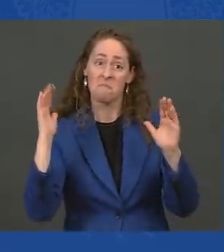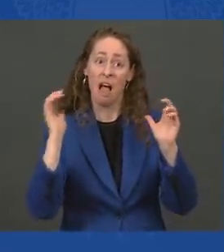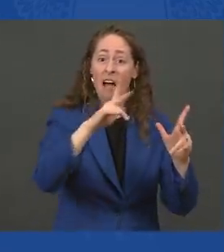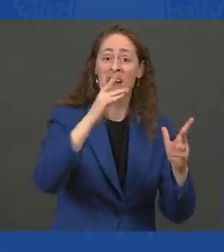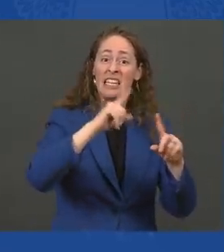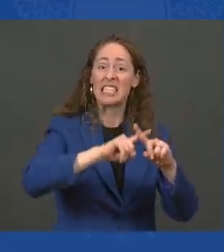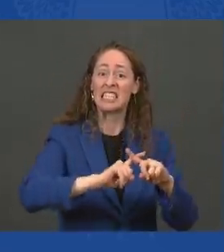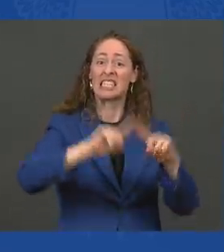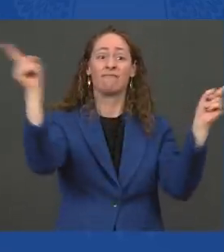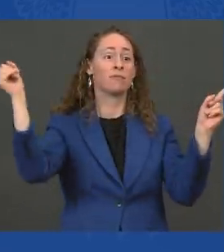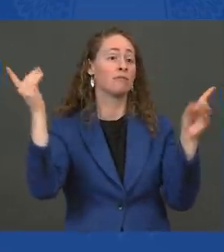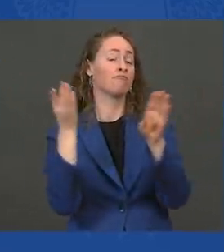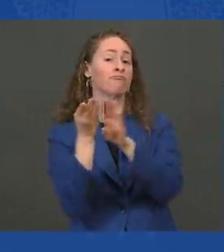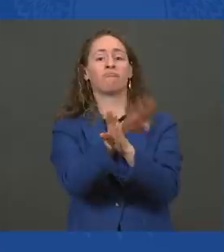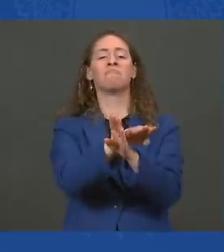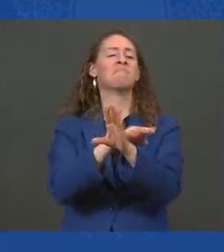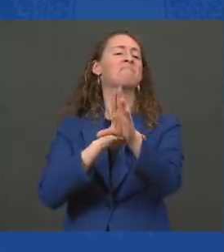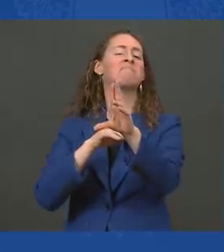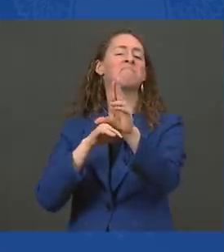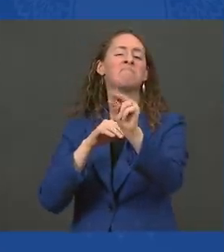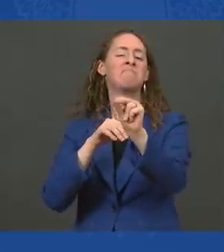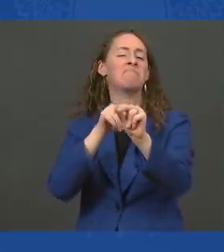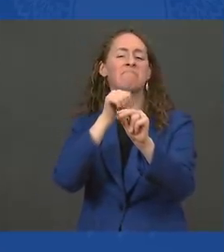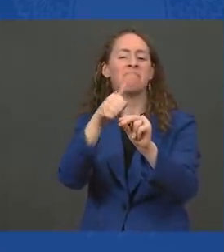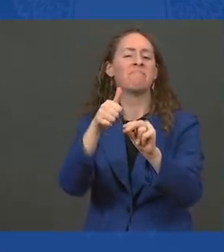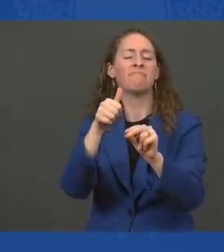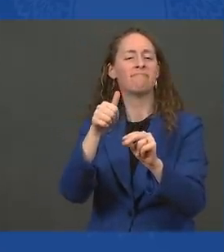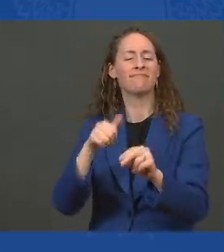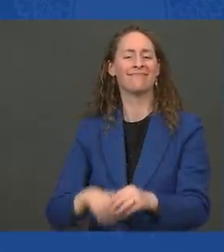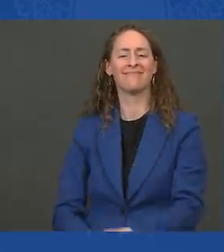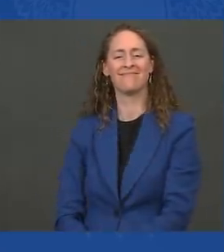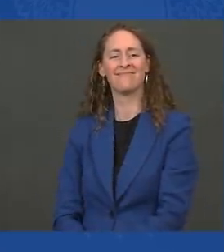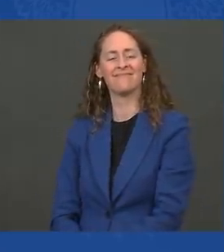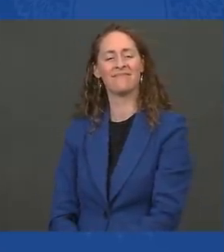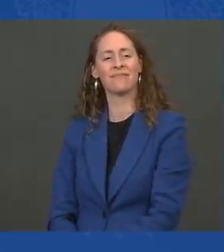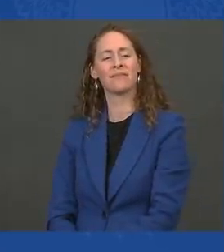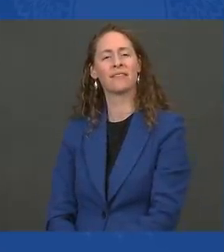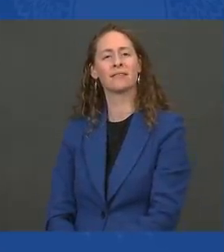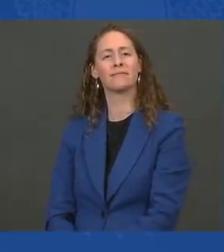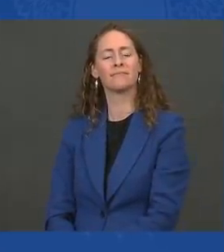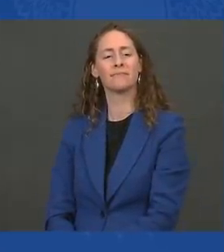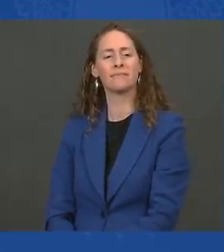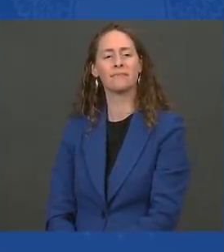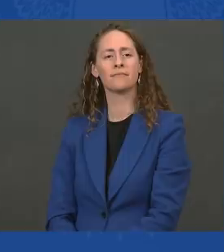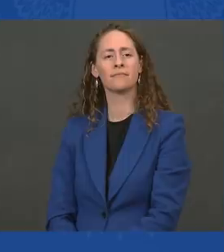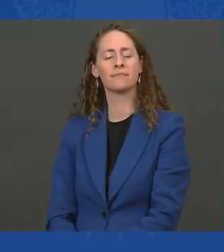The Press: Are lockdowns off the table -- The President: Yes, for now. Yes. The Press: -- in dealing with this? Fau- -- Dr. Fauci, why is that? The President: Well, because we're able to --